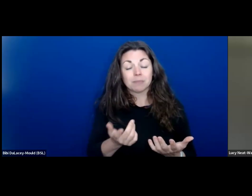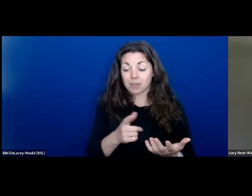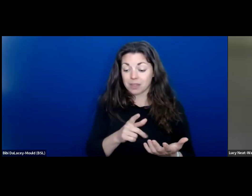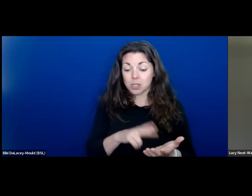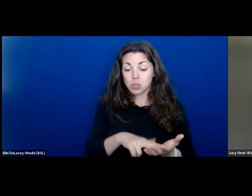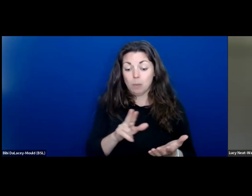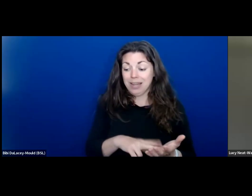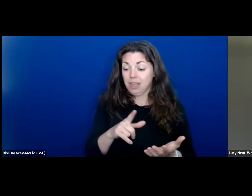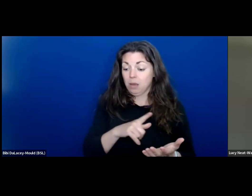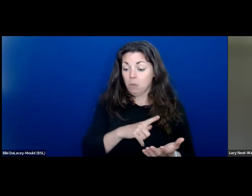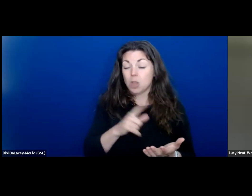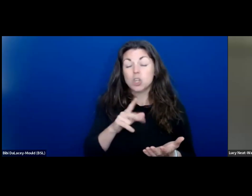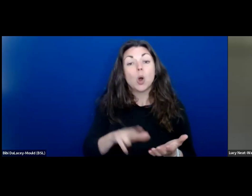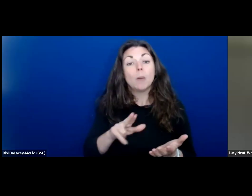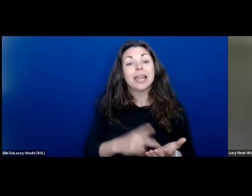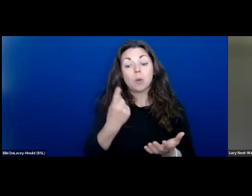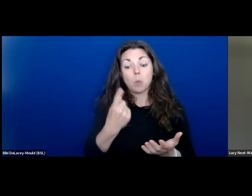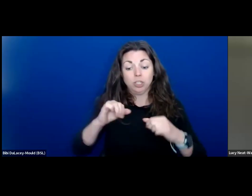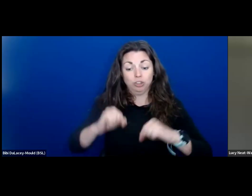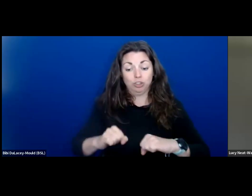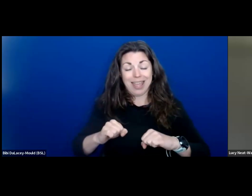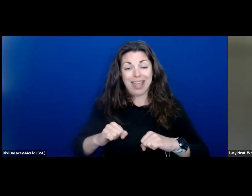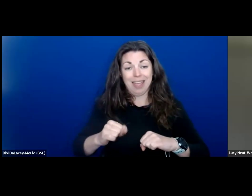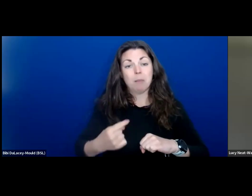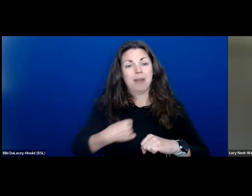but we were particularly About having two chairs as